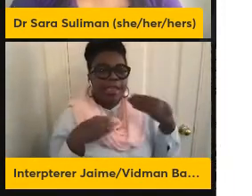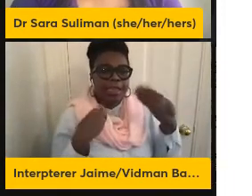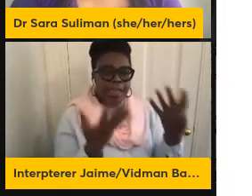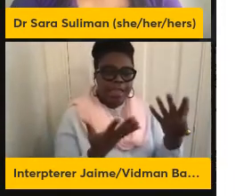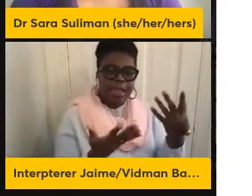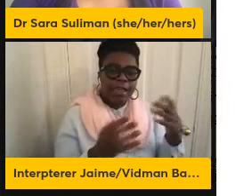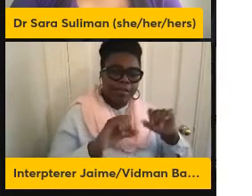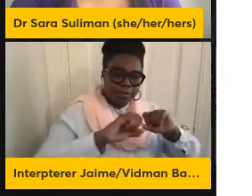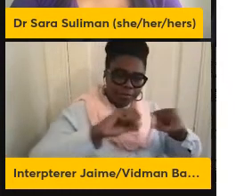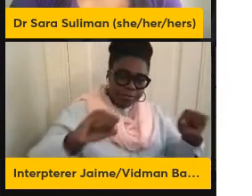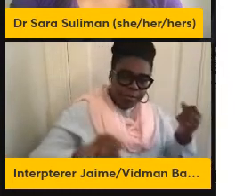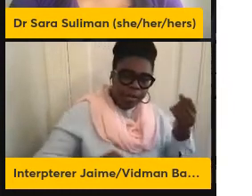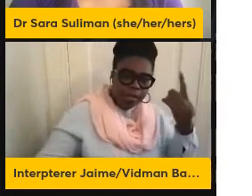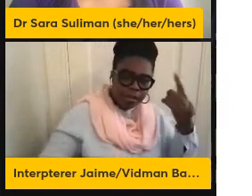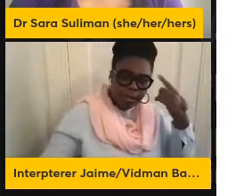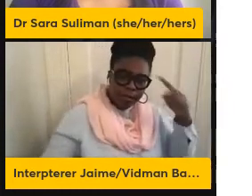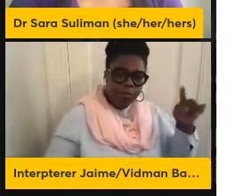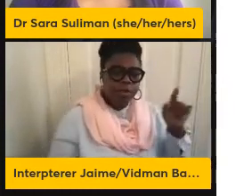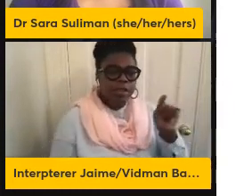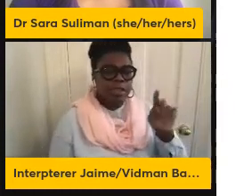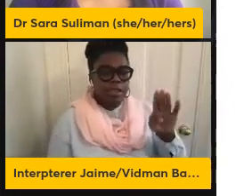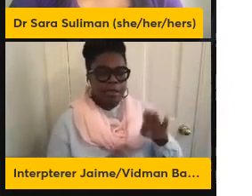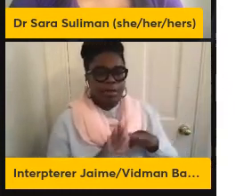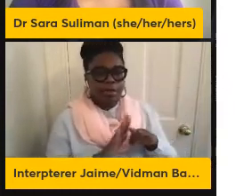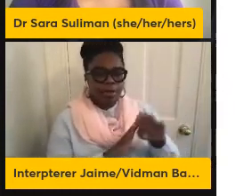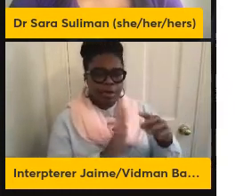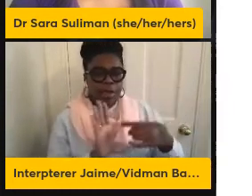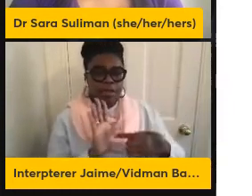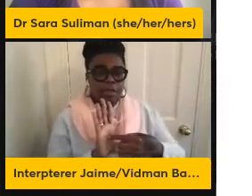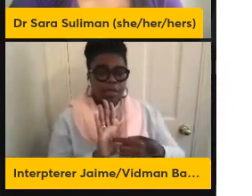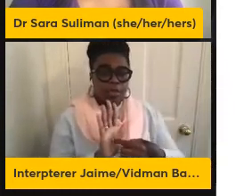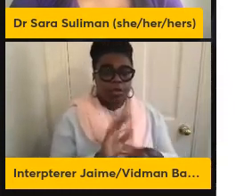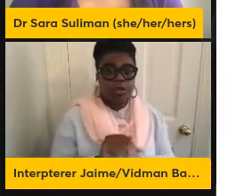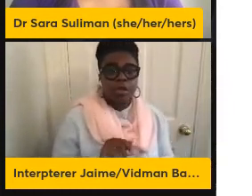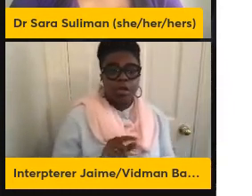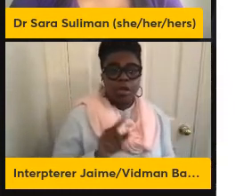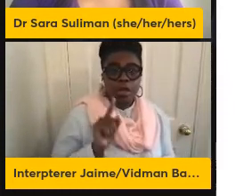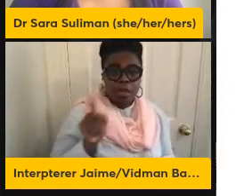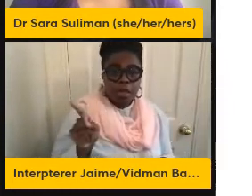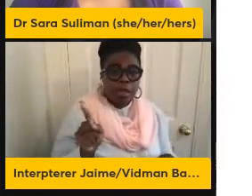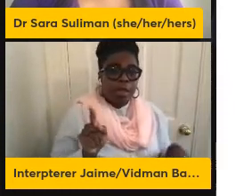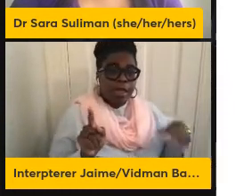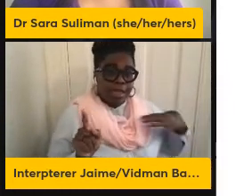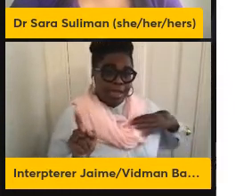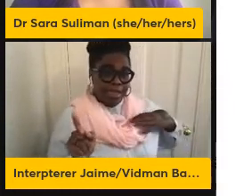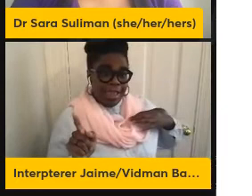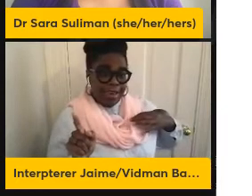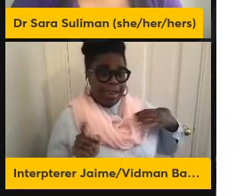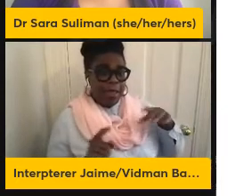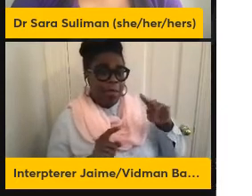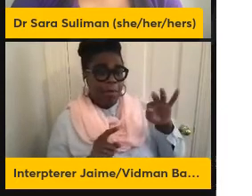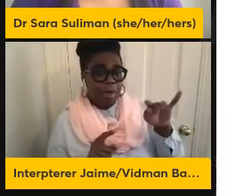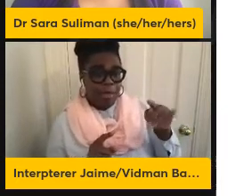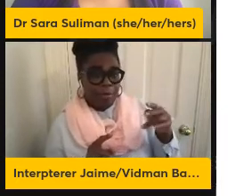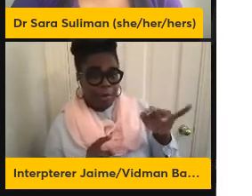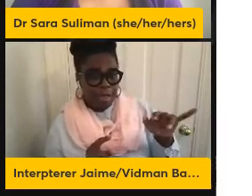of TB progression. So I've shown you an example where we identified the candidate pathway and sodium potassium ATPase.